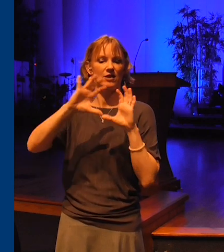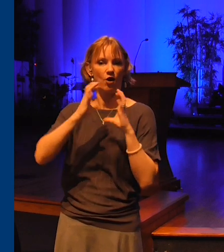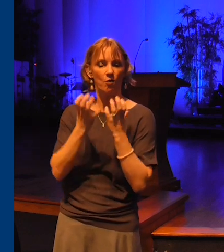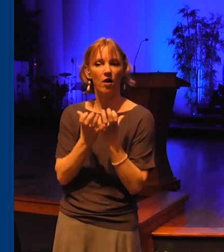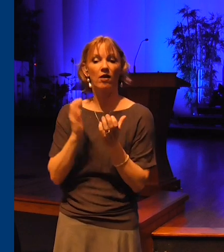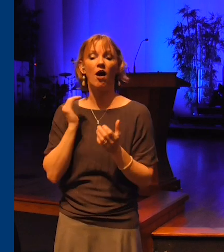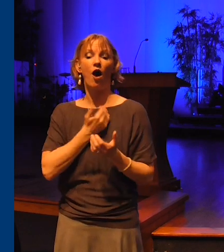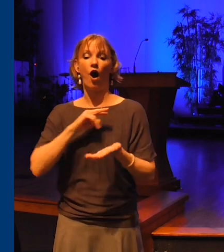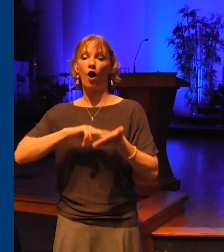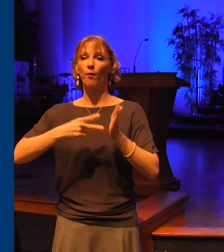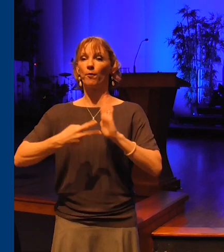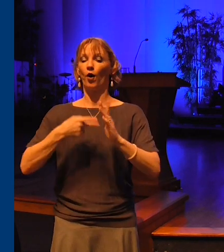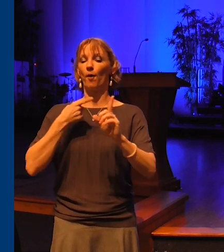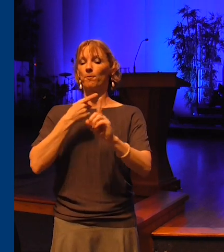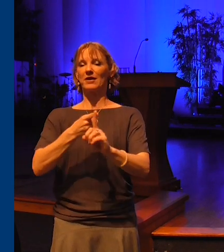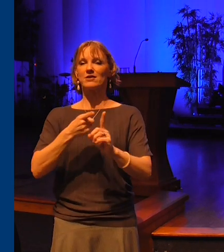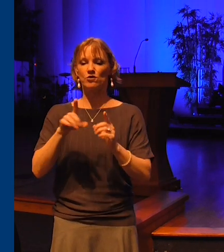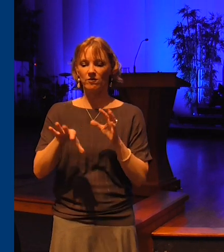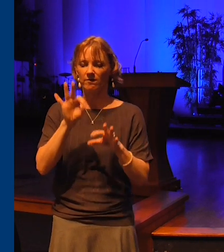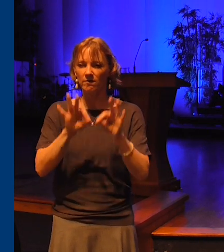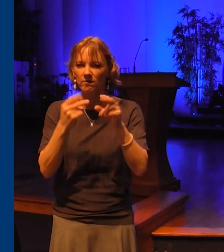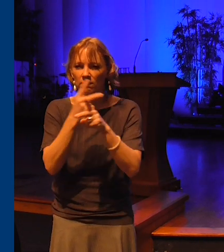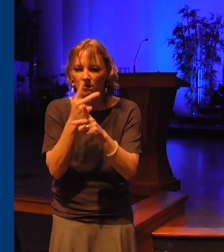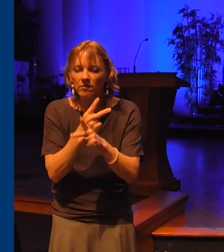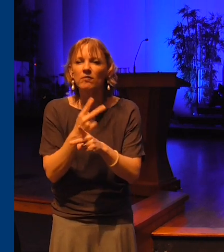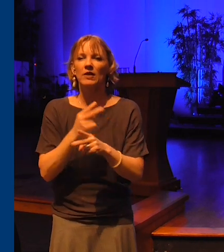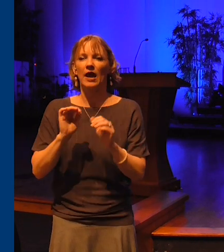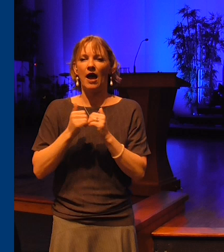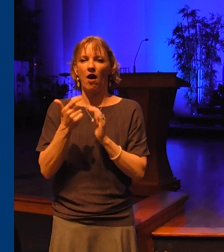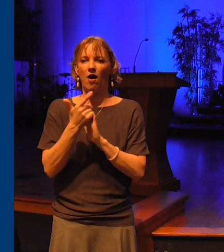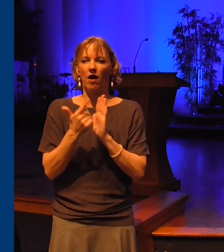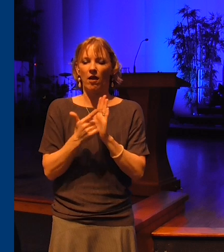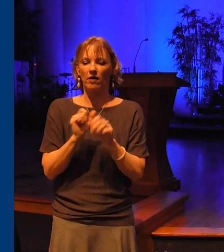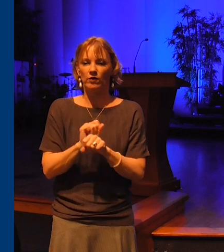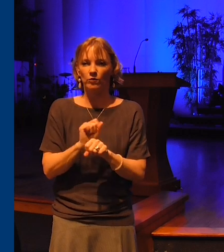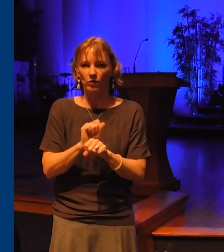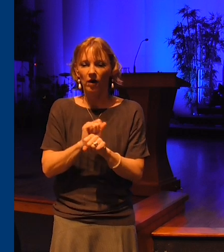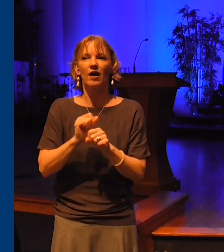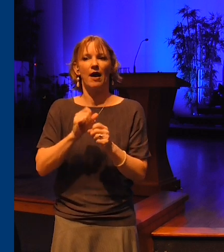rediscover these laws find out how they work and apply them for every legitimate purpose